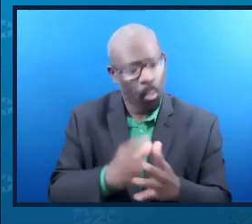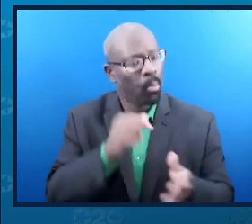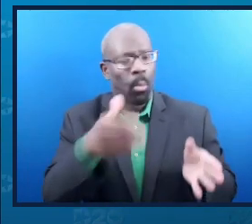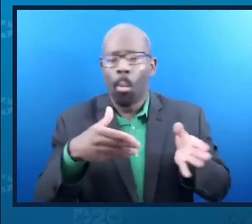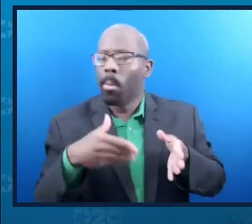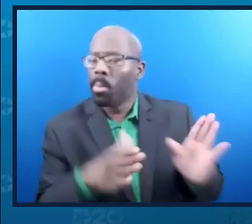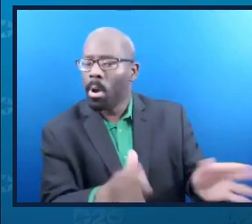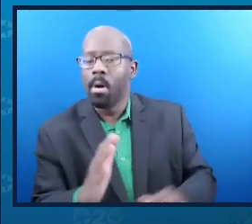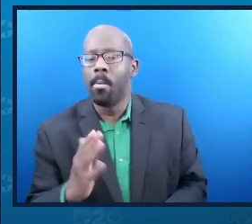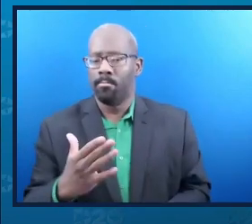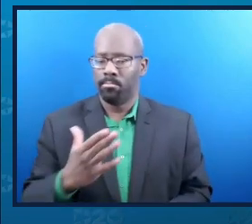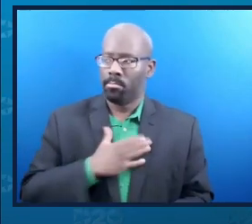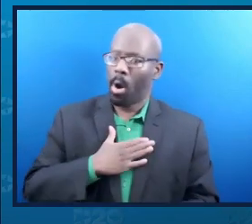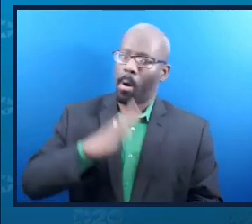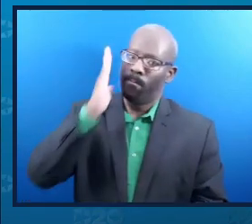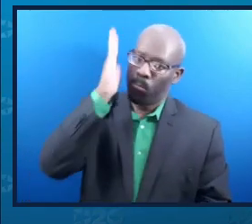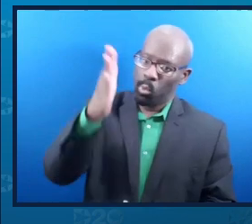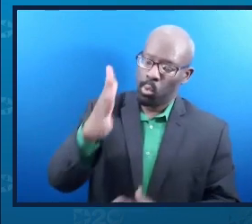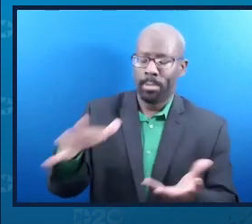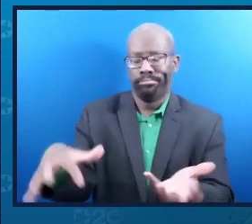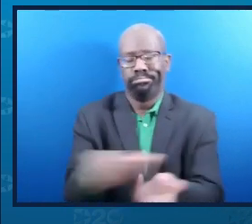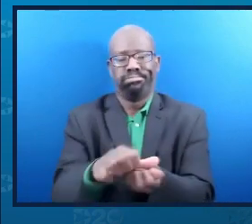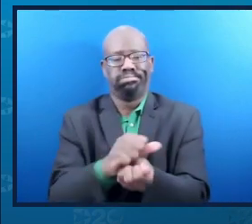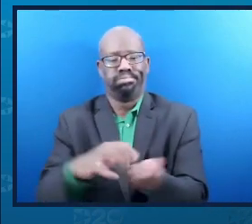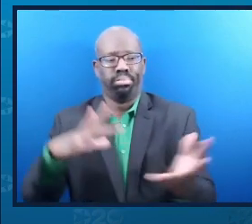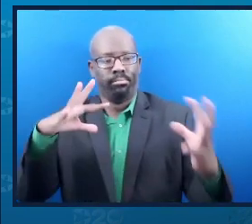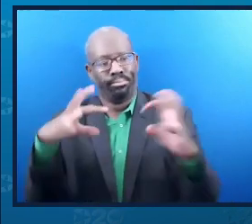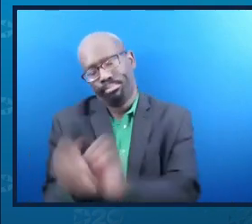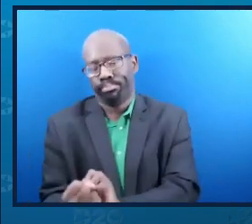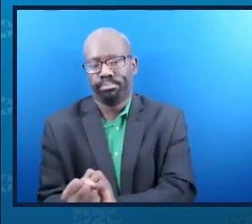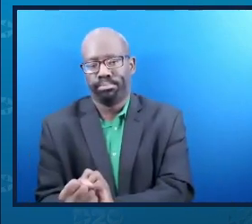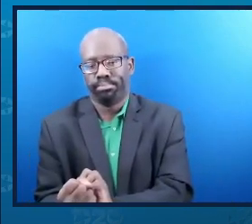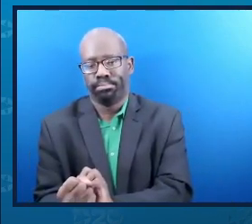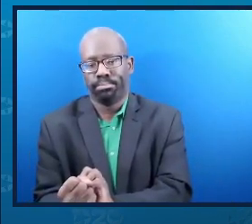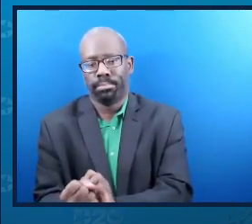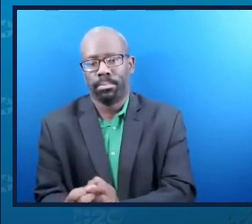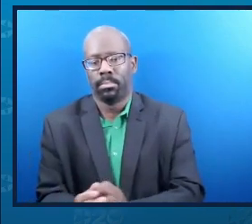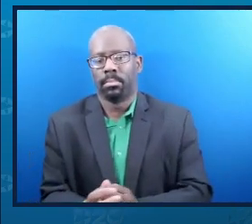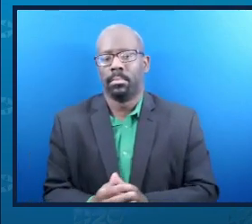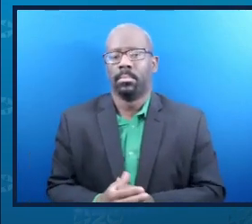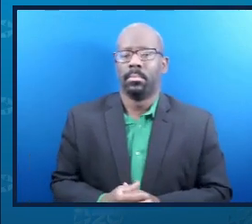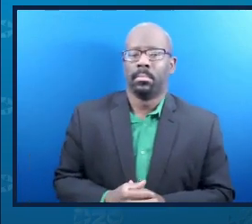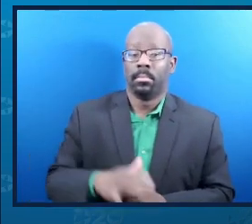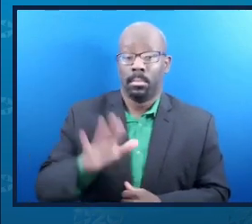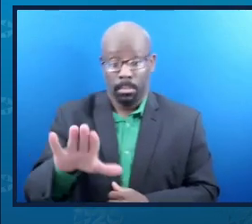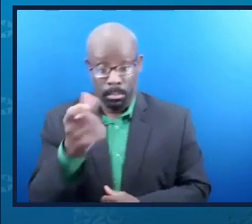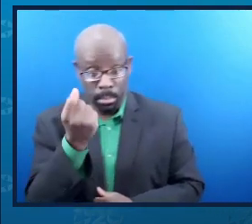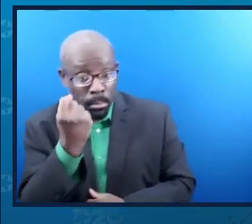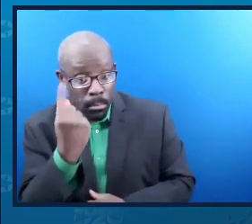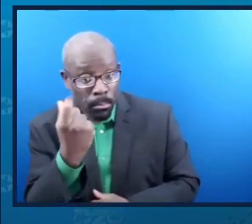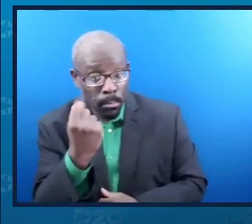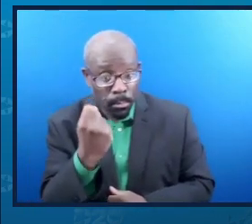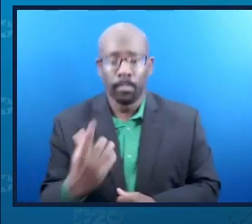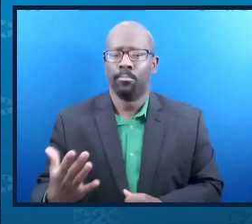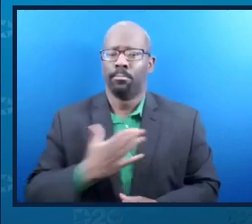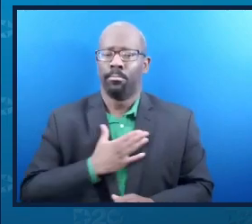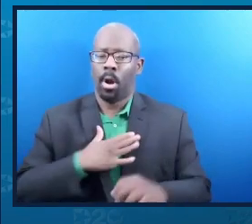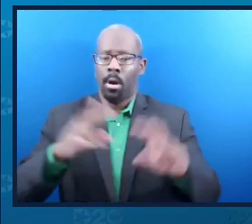FLAMES. CORN GROWERS NEAR MY PARENT'S